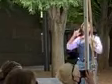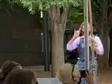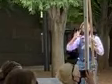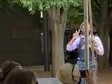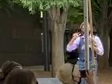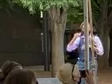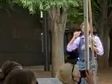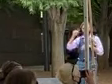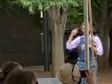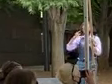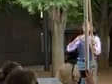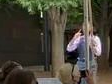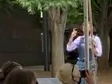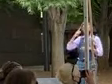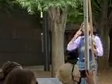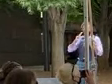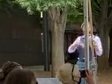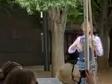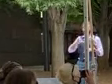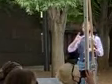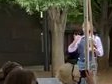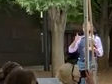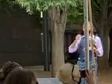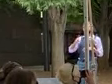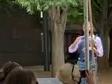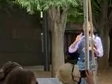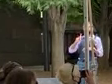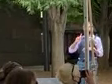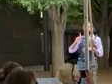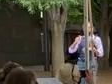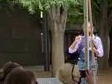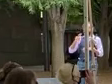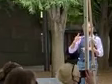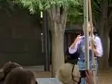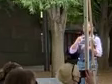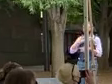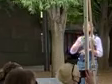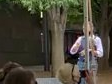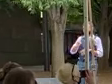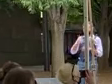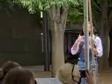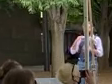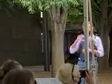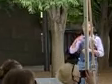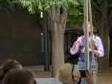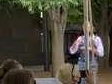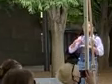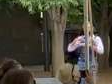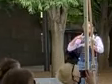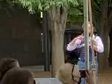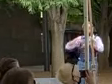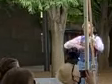ennifer Keelan, and eight-year-old with cerebral palsy, pulled herself to the top of the steps telling those around her,